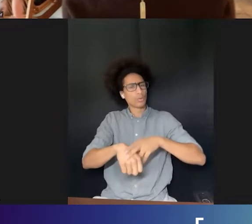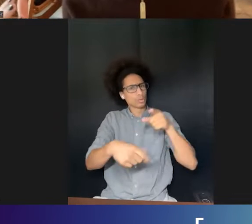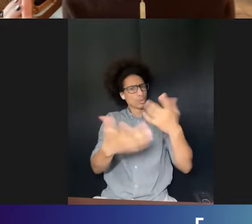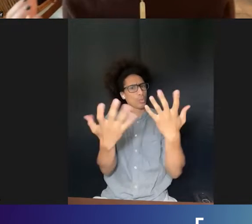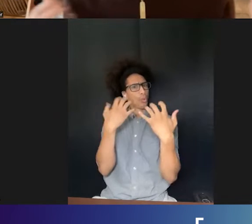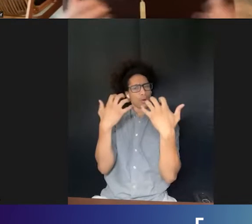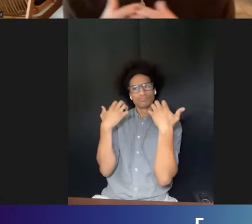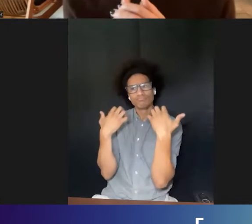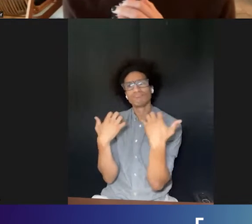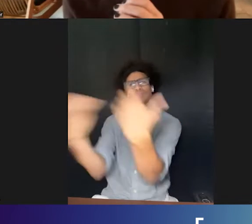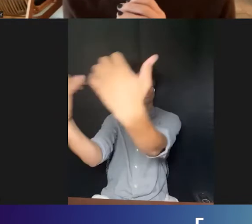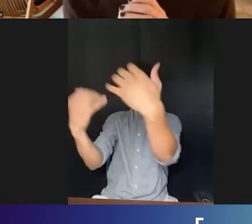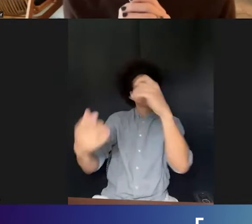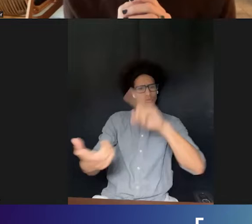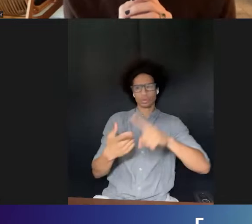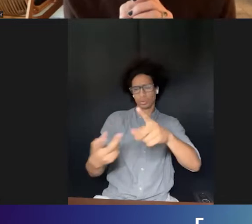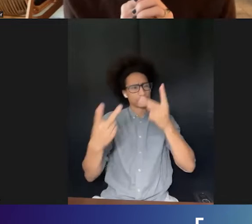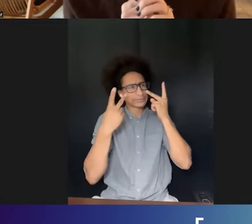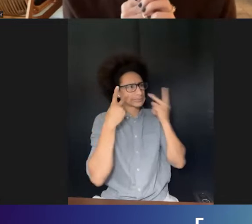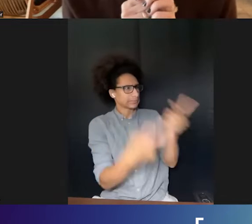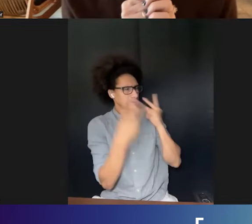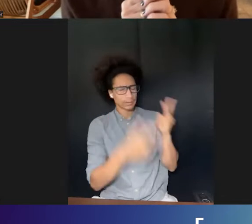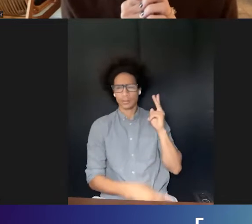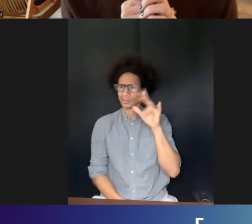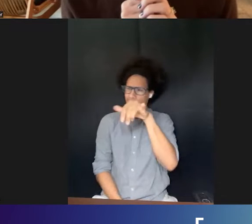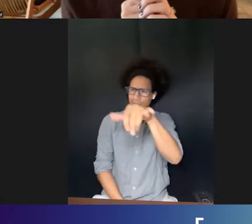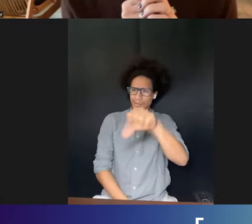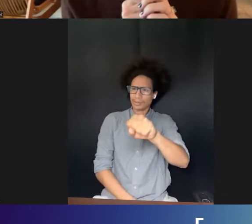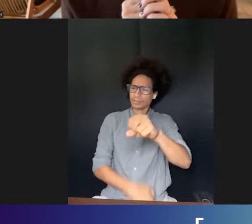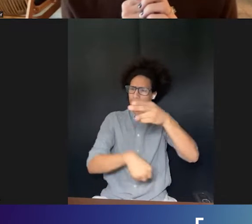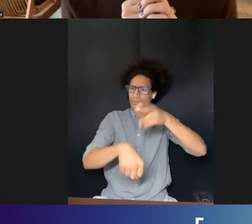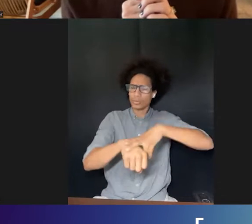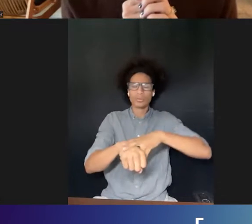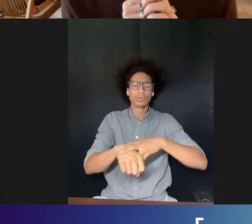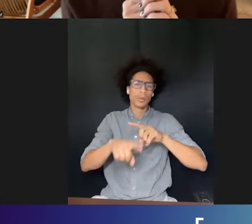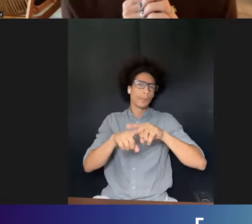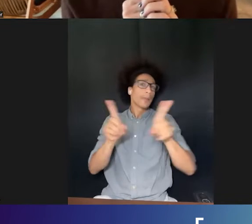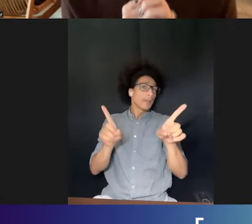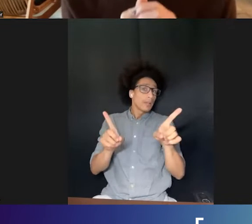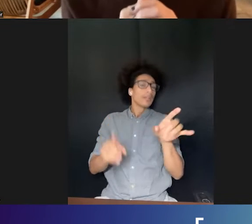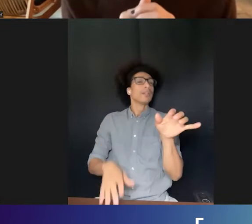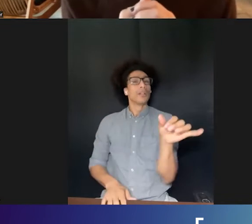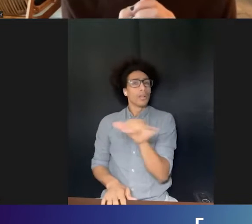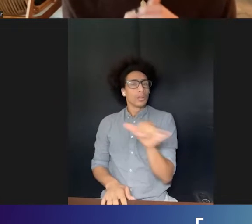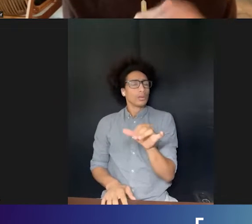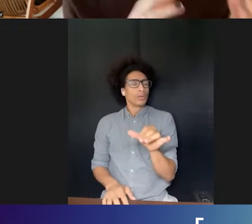But I also think it was really about you know, it was also about the experience